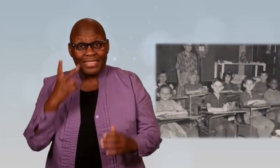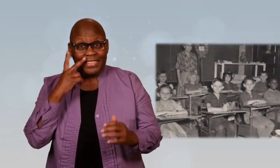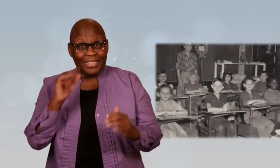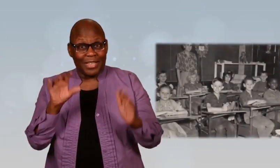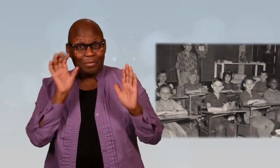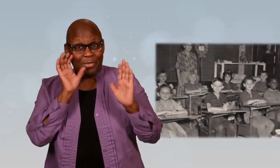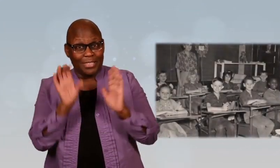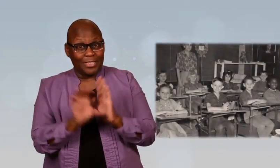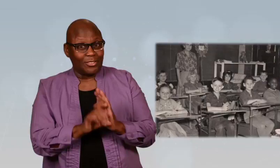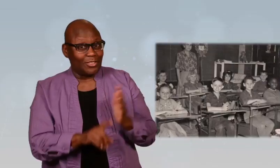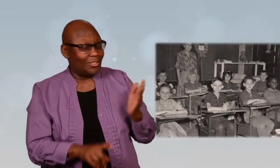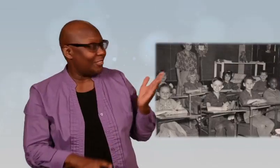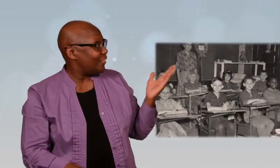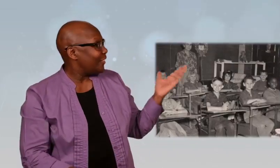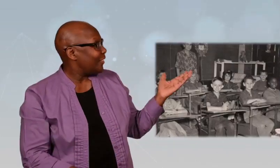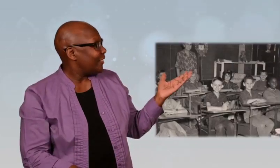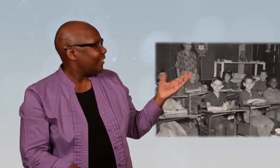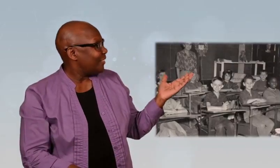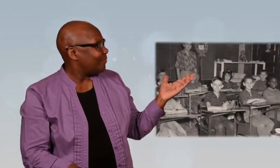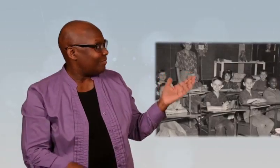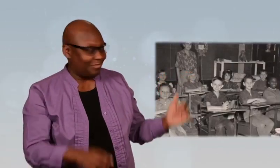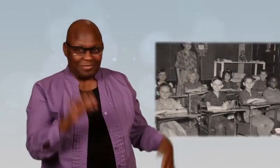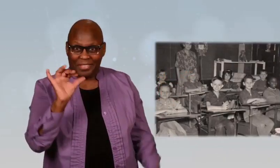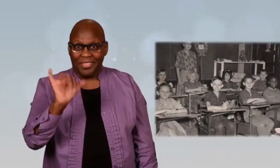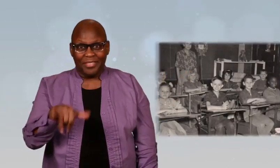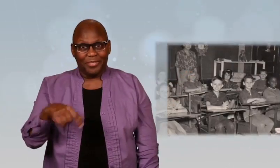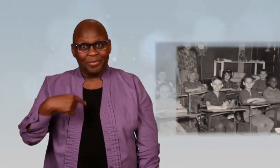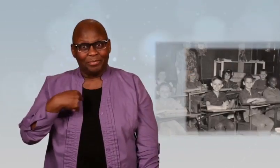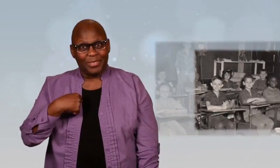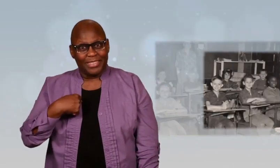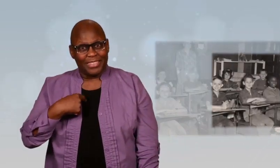Laurene: See that girl. (Pointing at young black girl seated on far right of video screen.) That’s me.